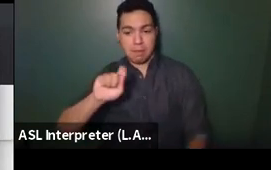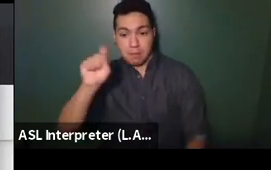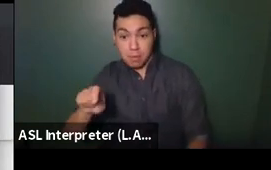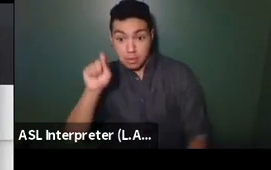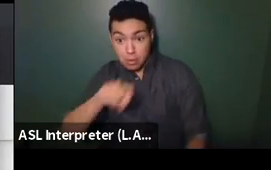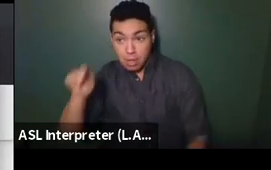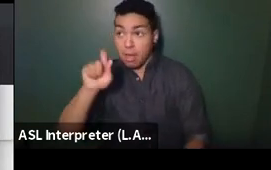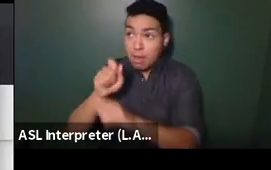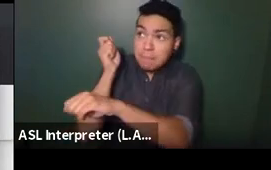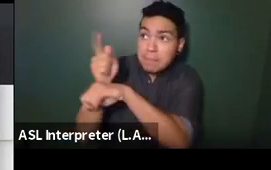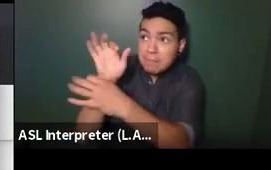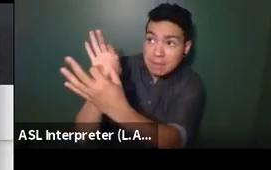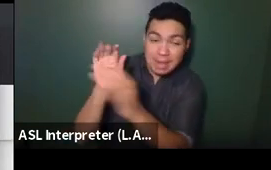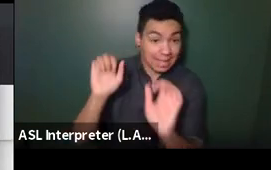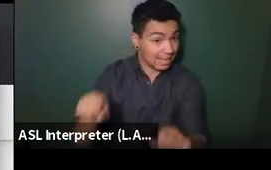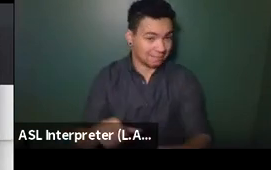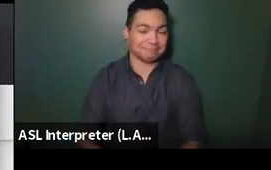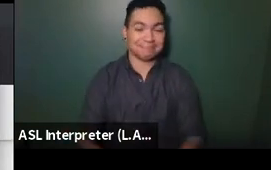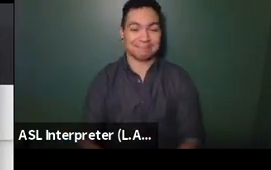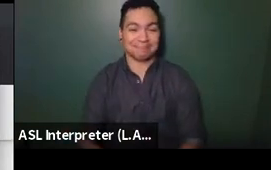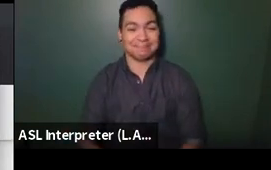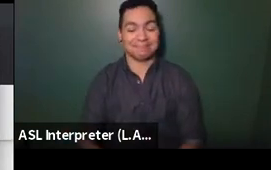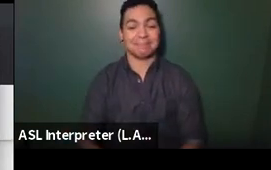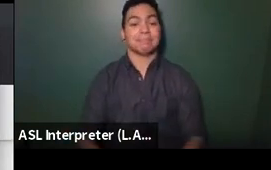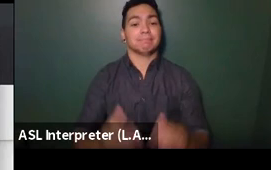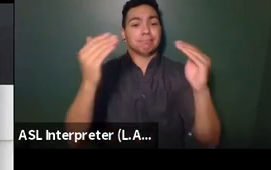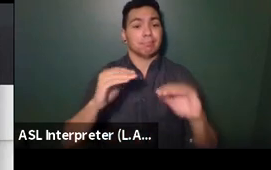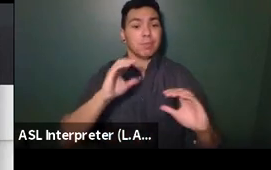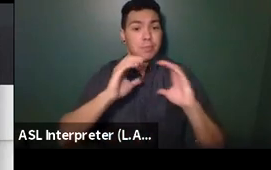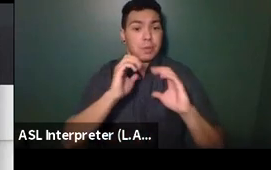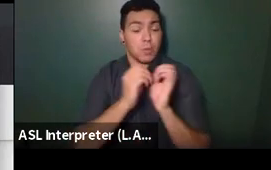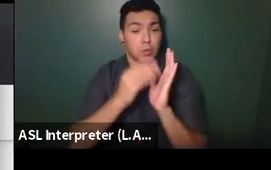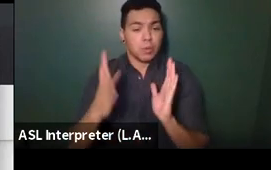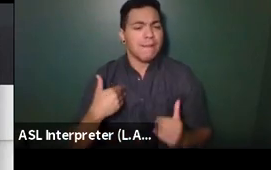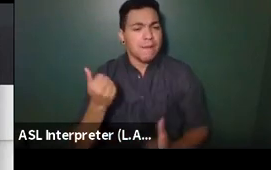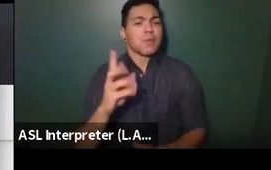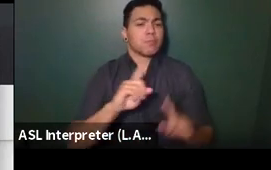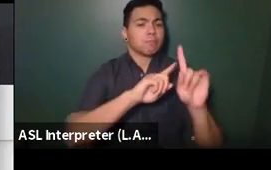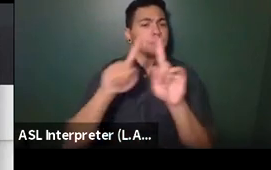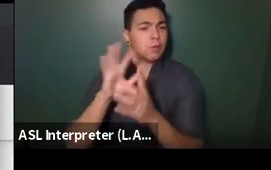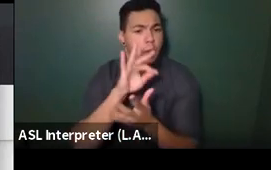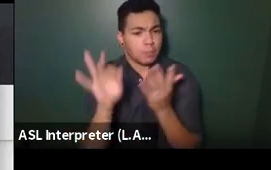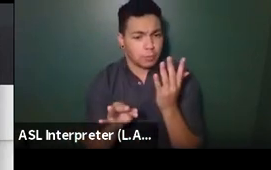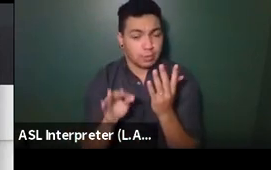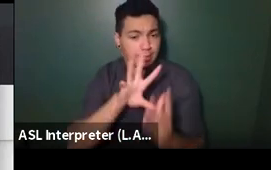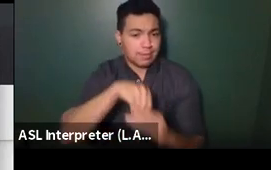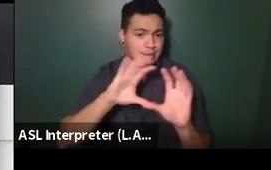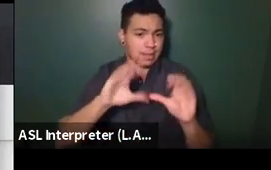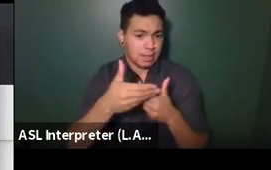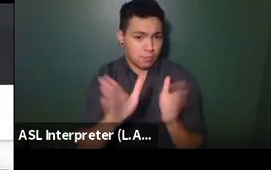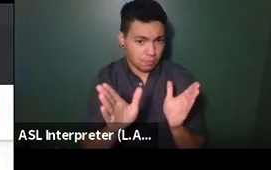Katherine Livick - ESD 112: Communicating with students, you have a couple of options in Classroom. You can use the